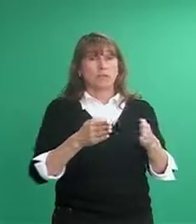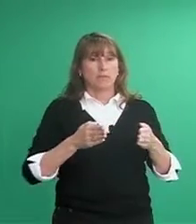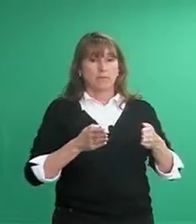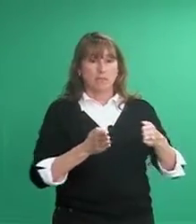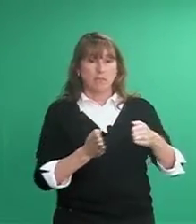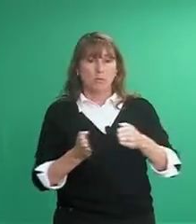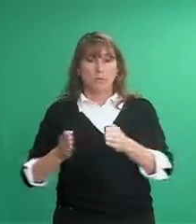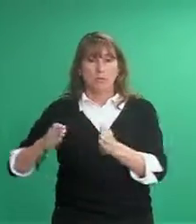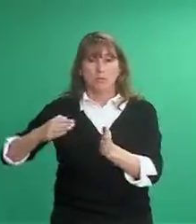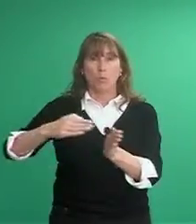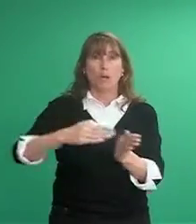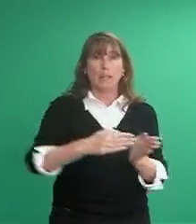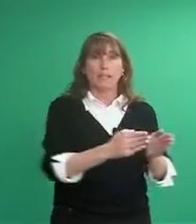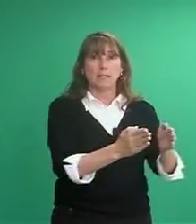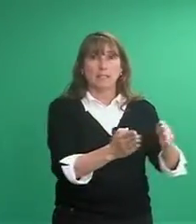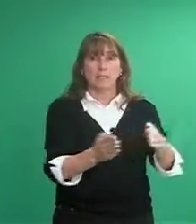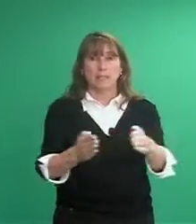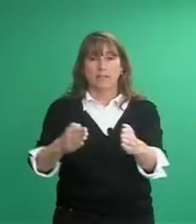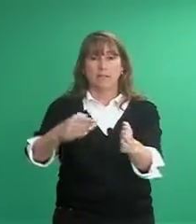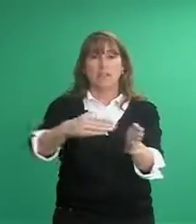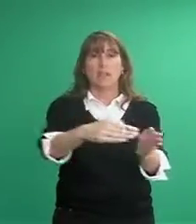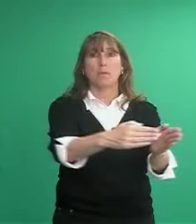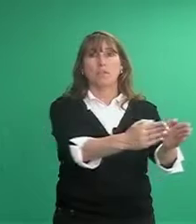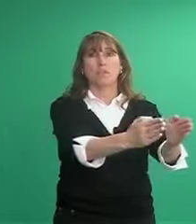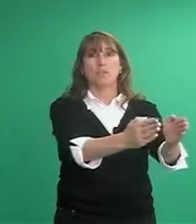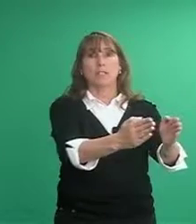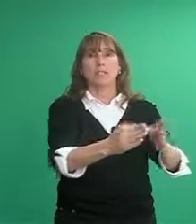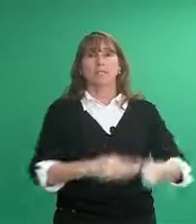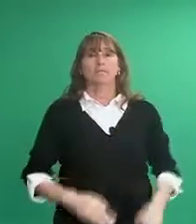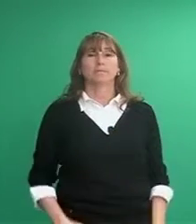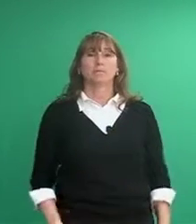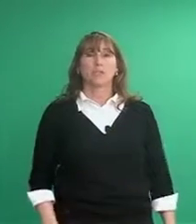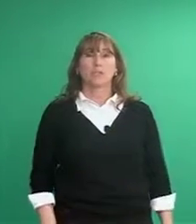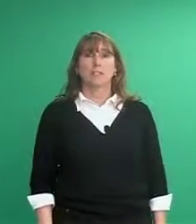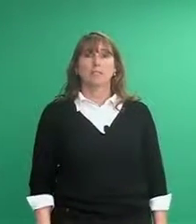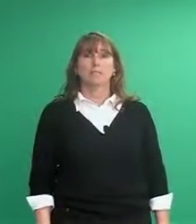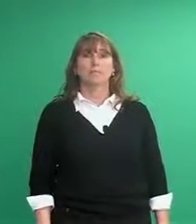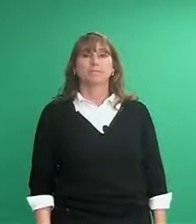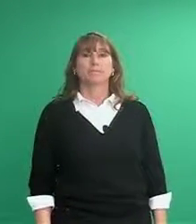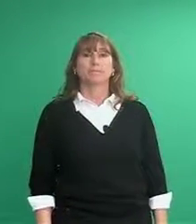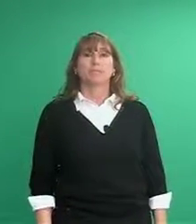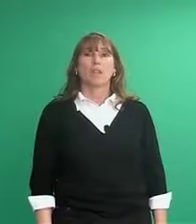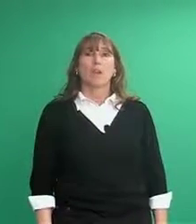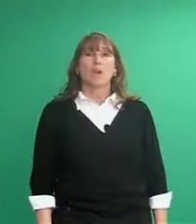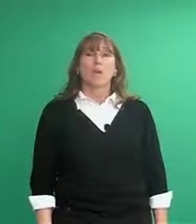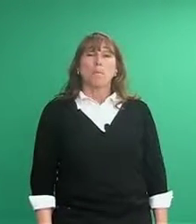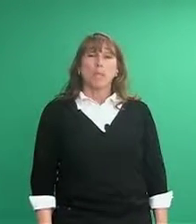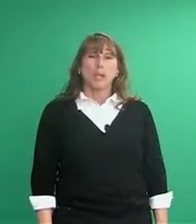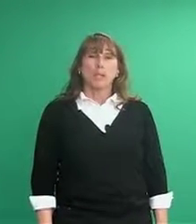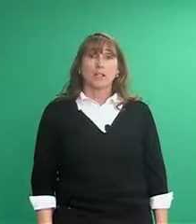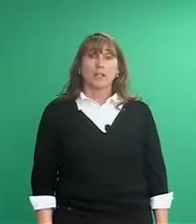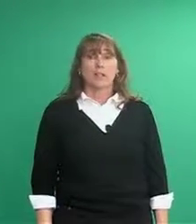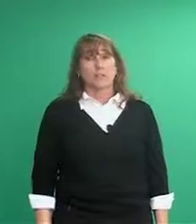then you would wind in the shape of the street Street park